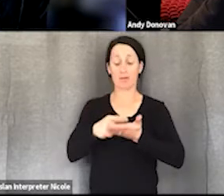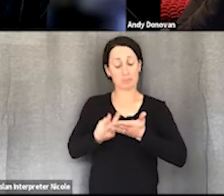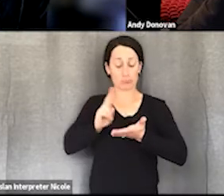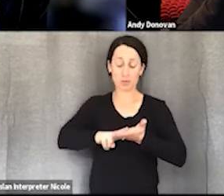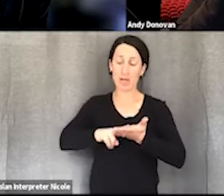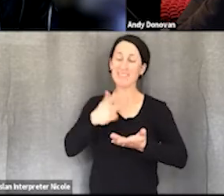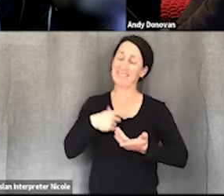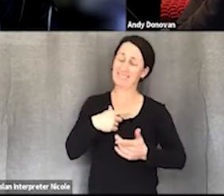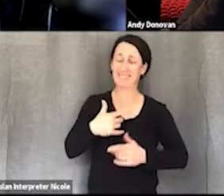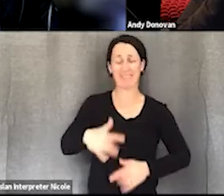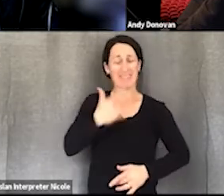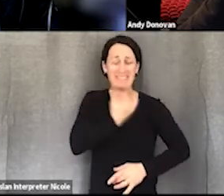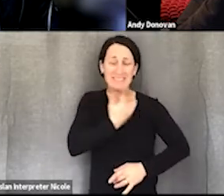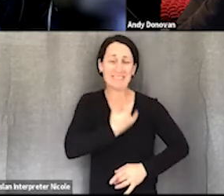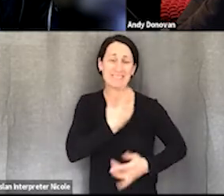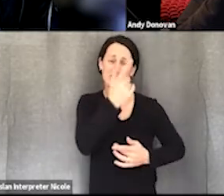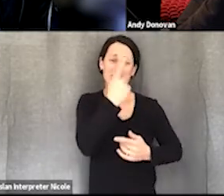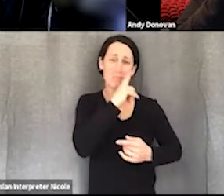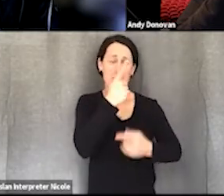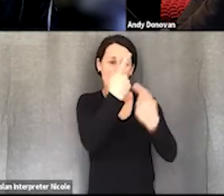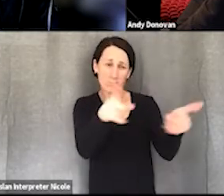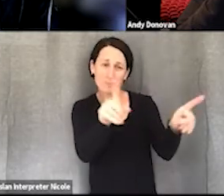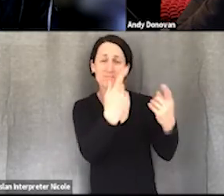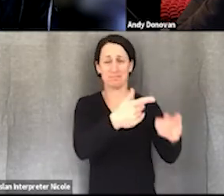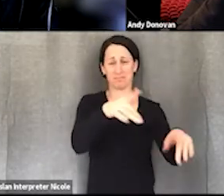musicians and performers, though, it's not quite so easy for them and it must be affecting both their mental health